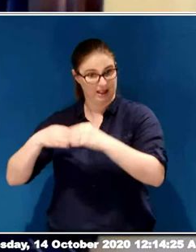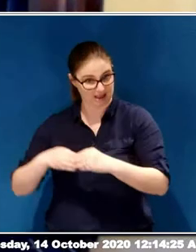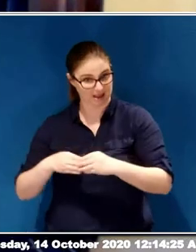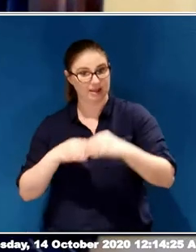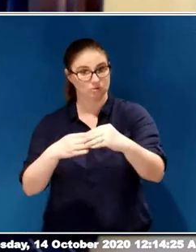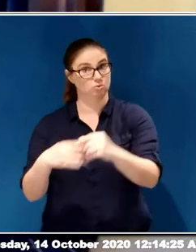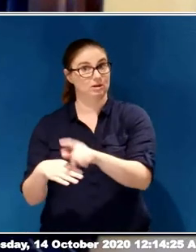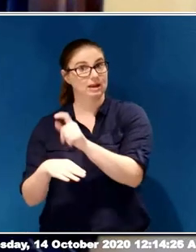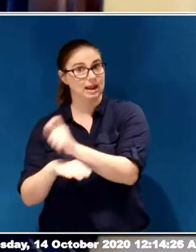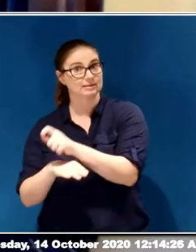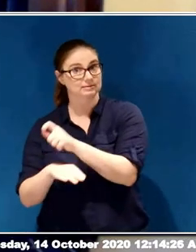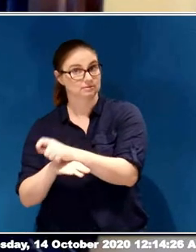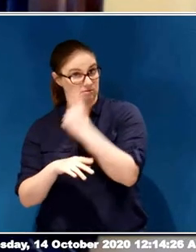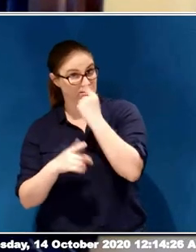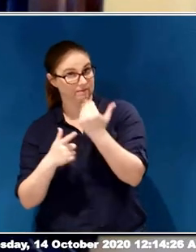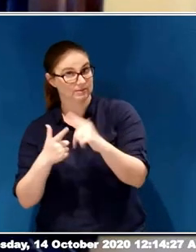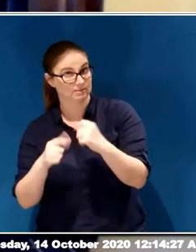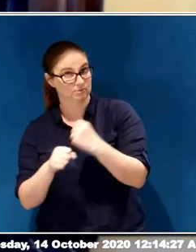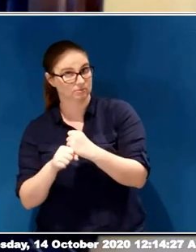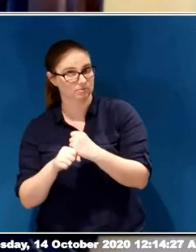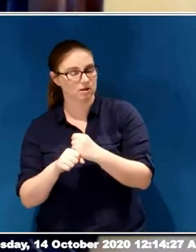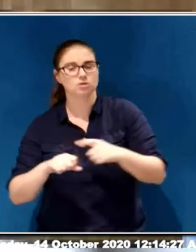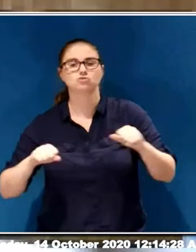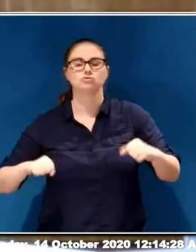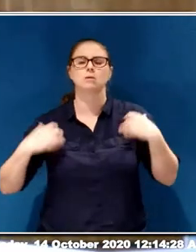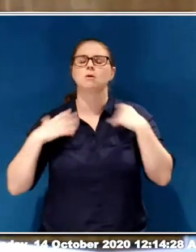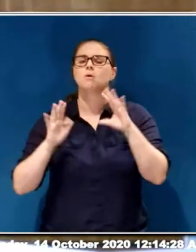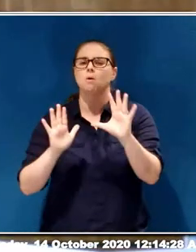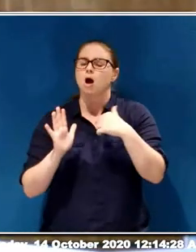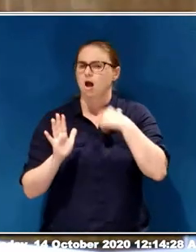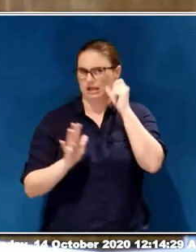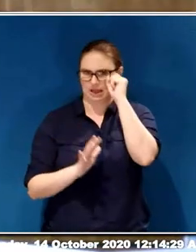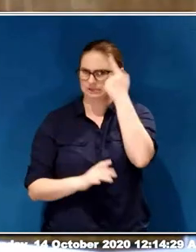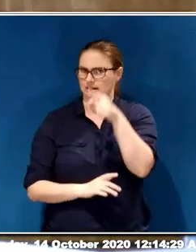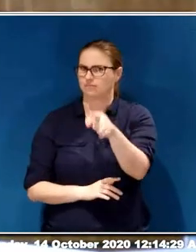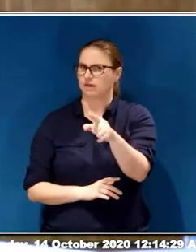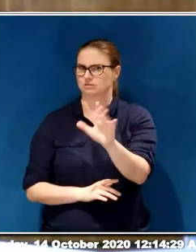I'm just trying to understand whether what you're describing as a failure to